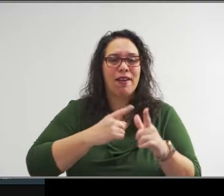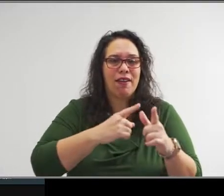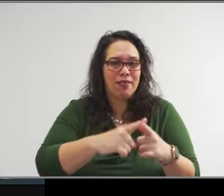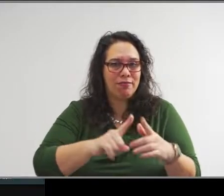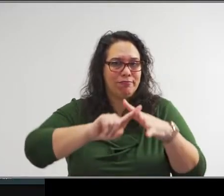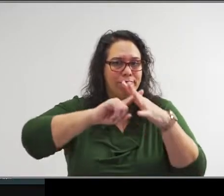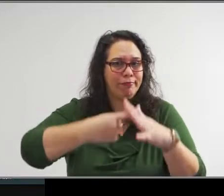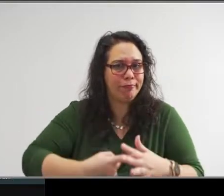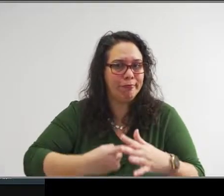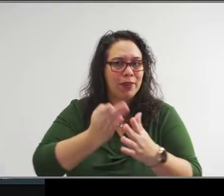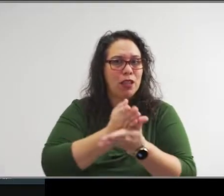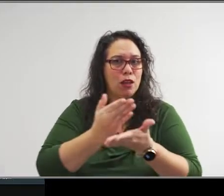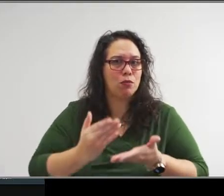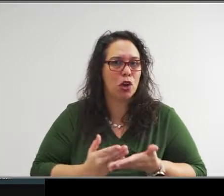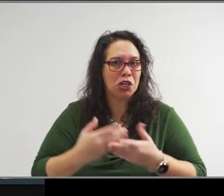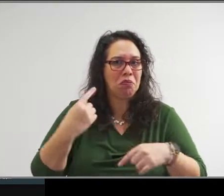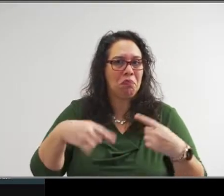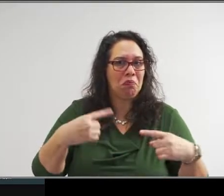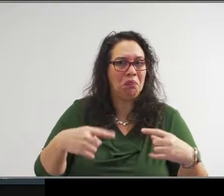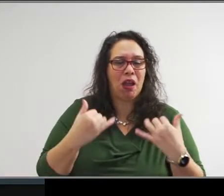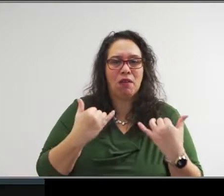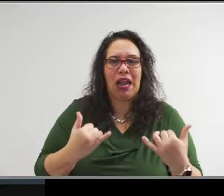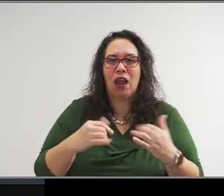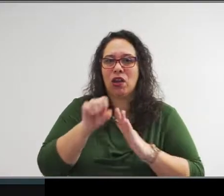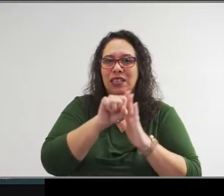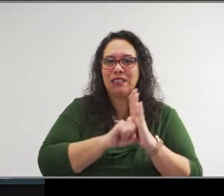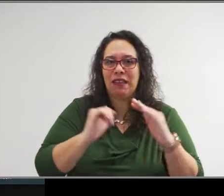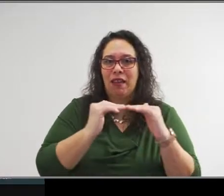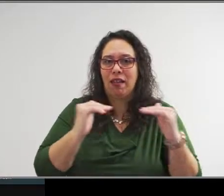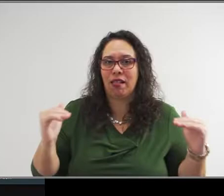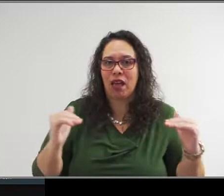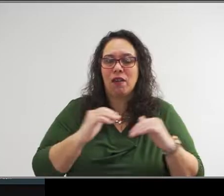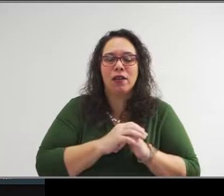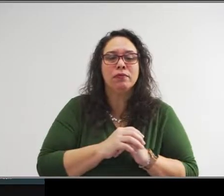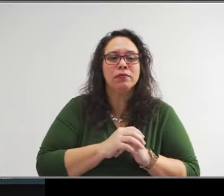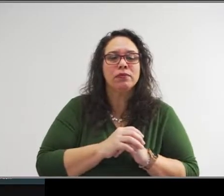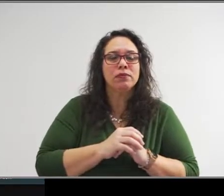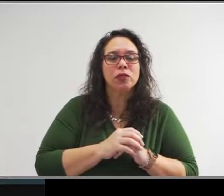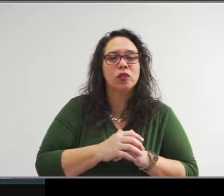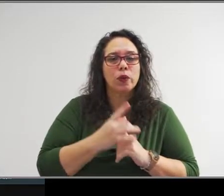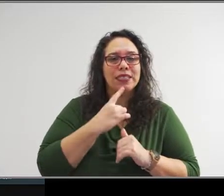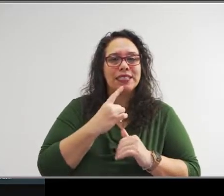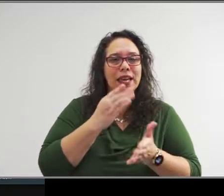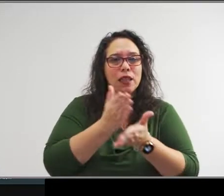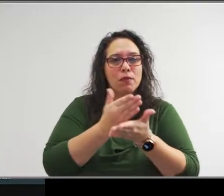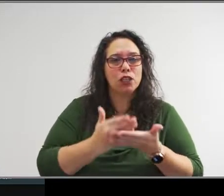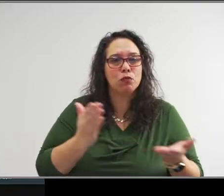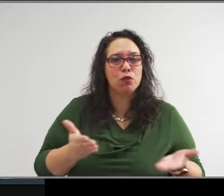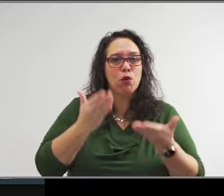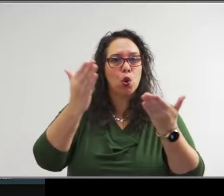the budget deliberations at the state level. And we can say that the budget proposed by the governor